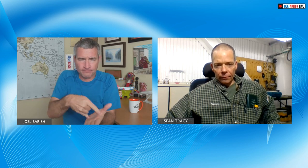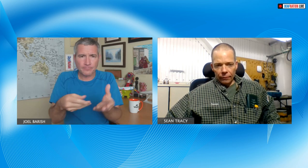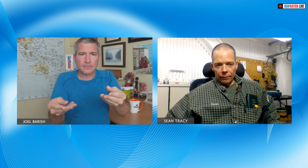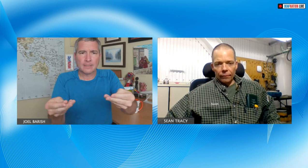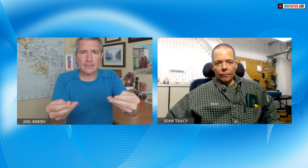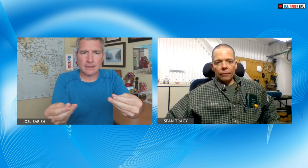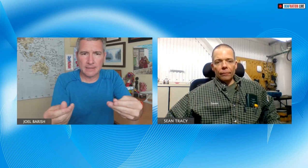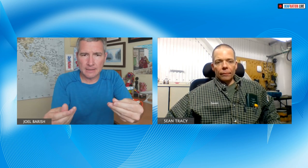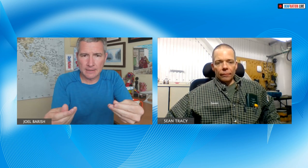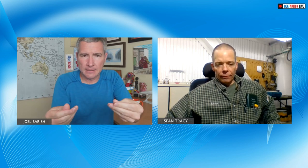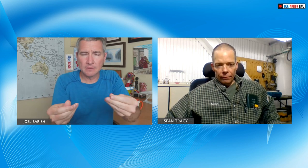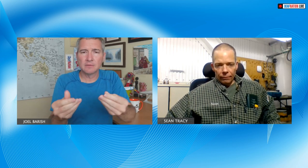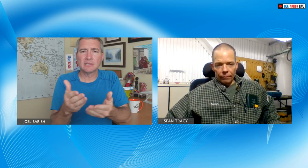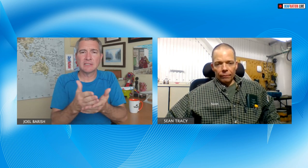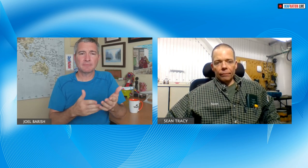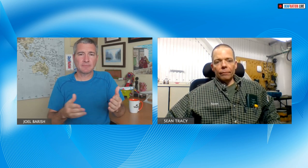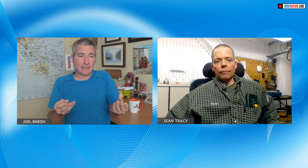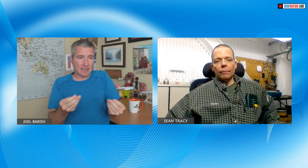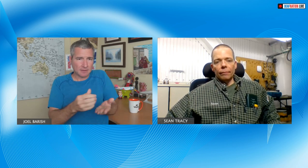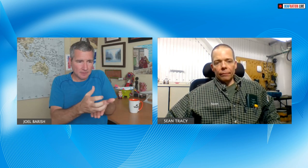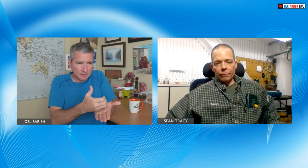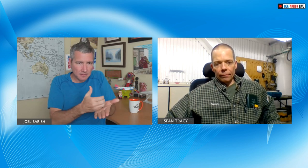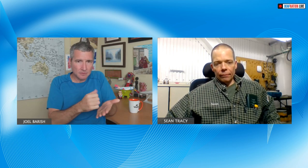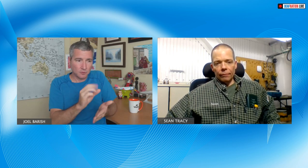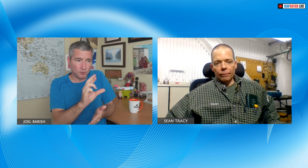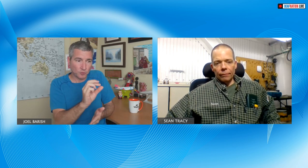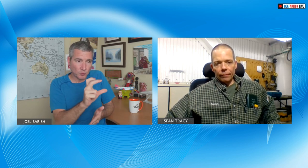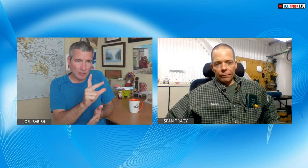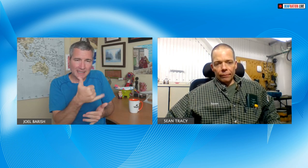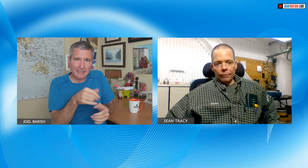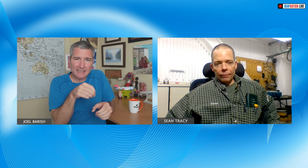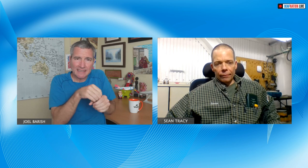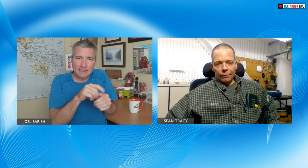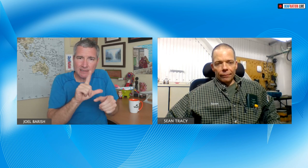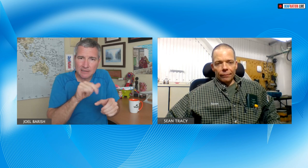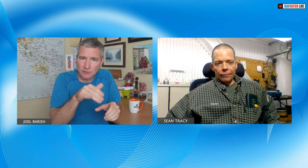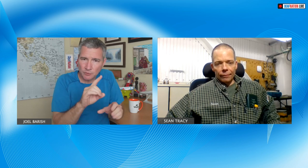Sometimes when drilling for oil, there are rocks still left behind in the liquid.